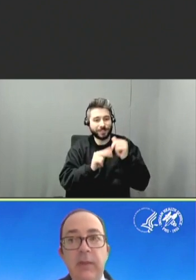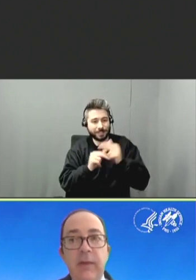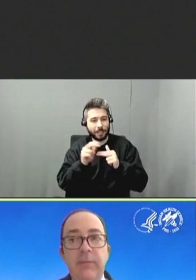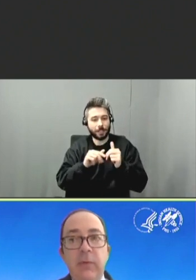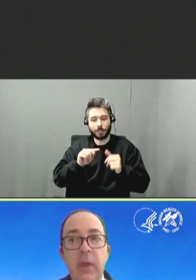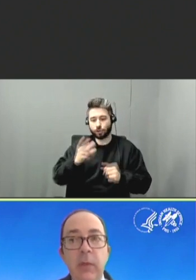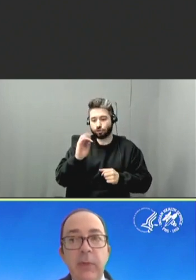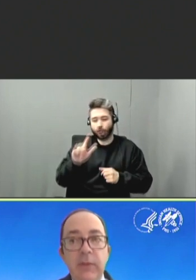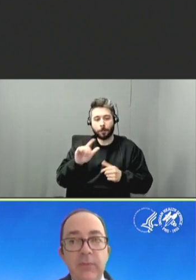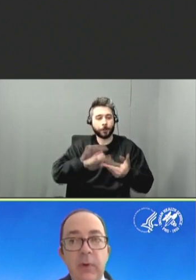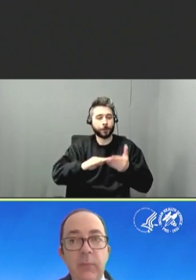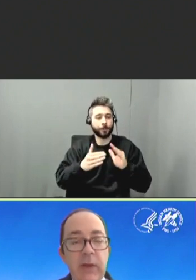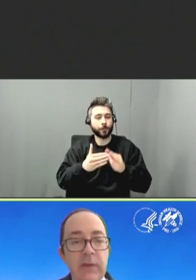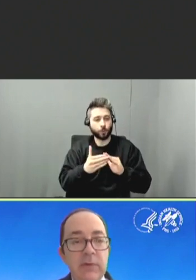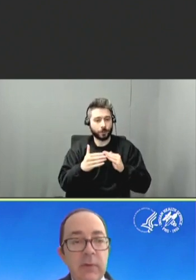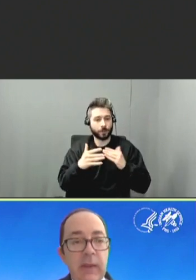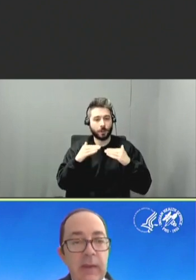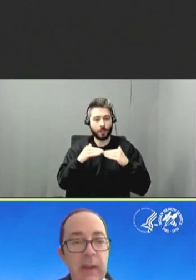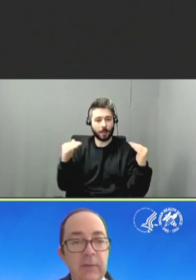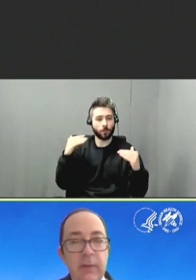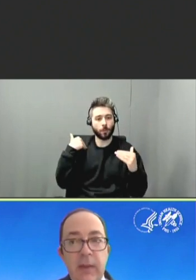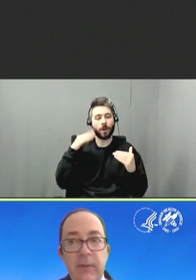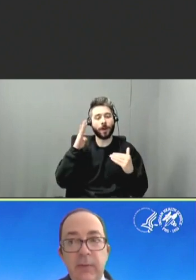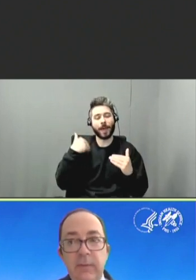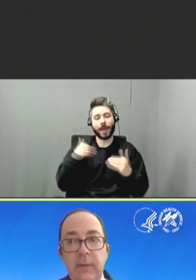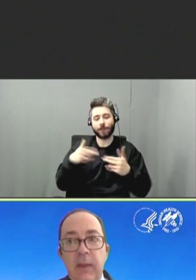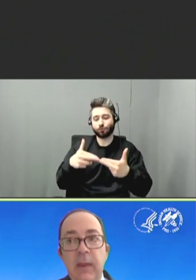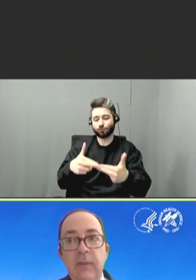level will inform regional and national efforts.